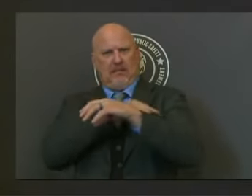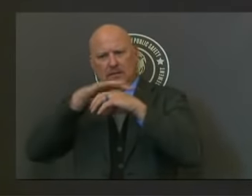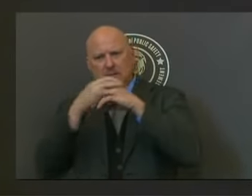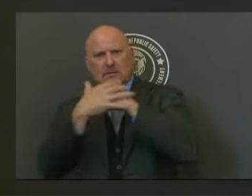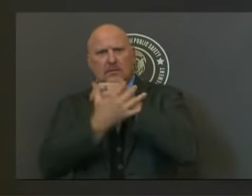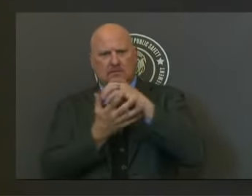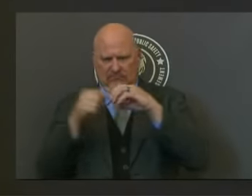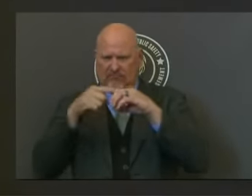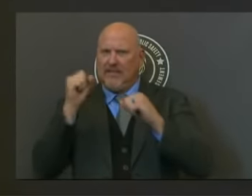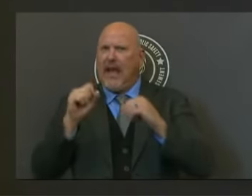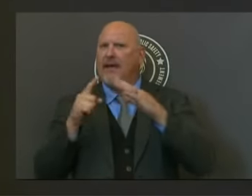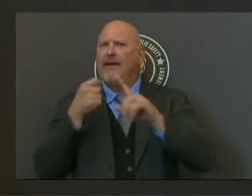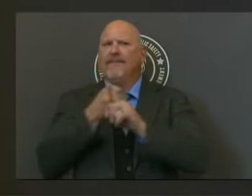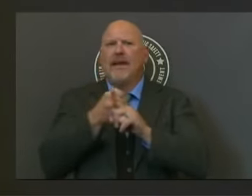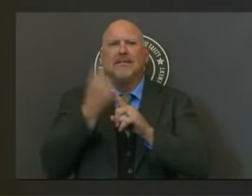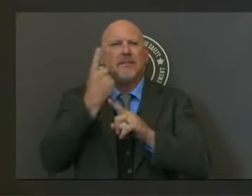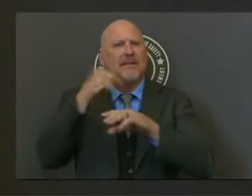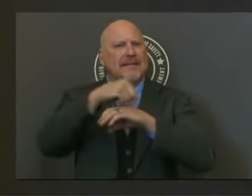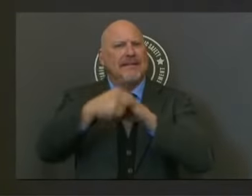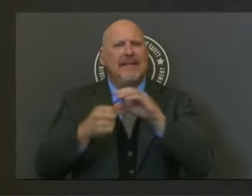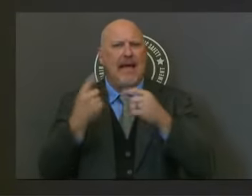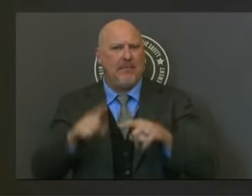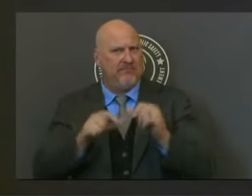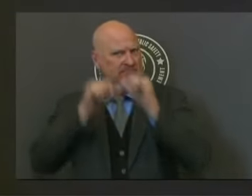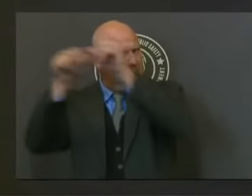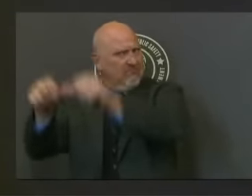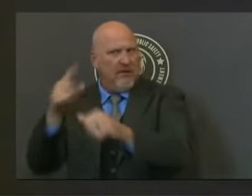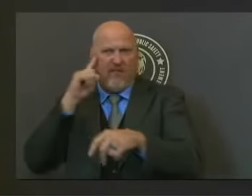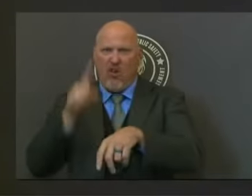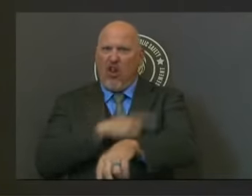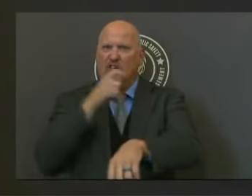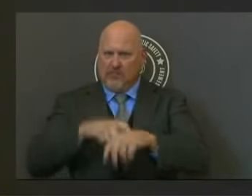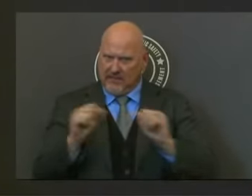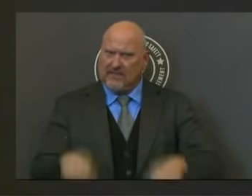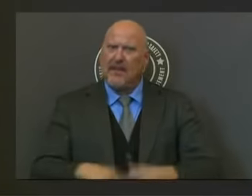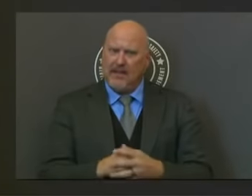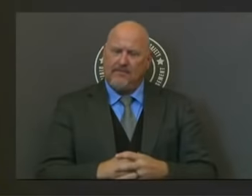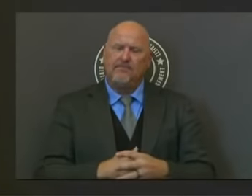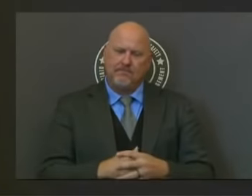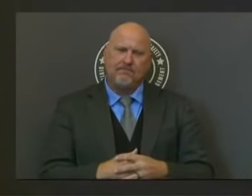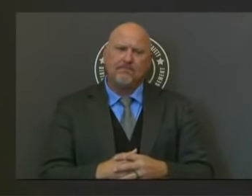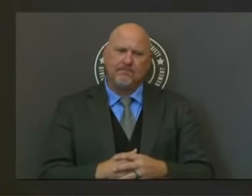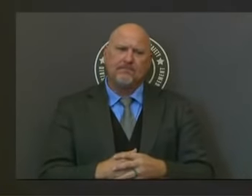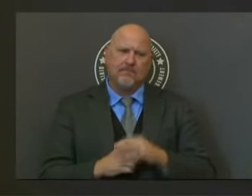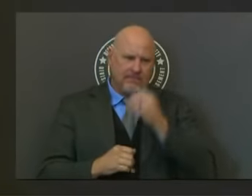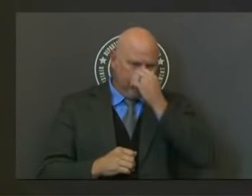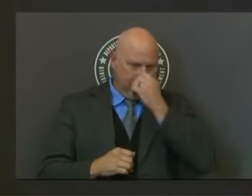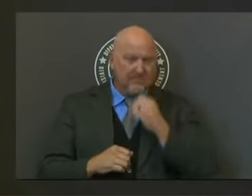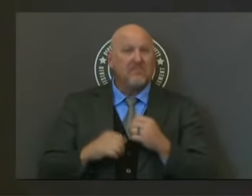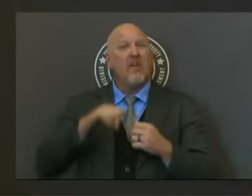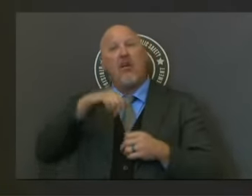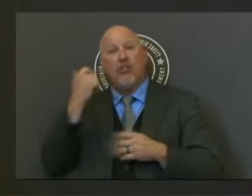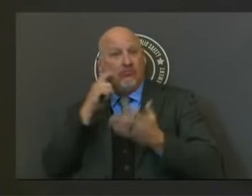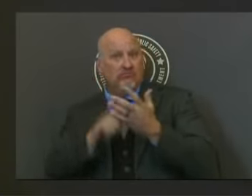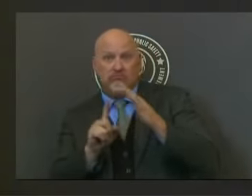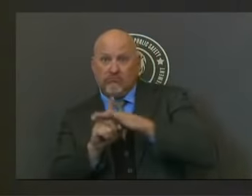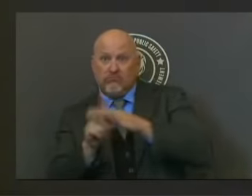that covers the heart also propensity for thrombosis